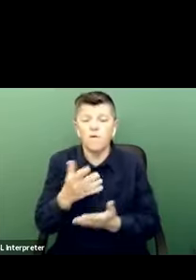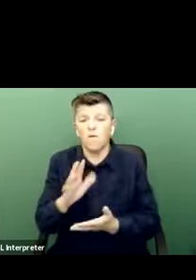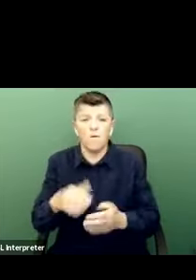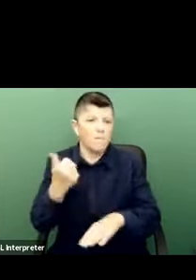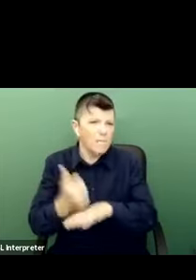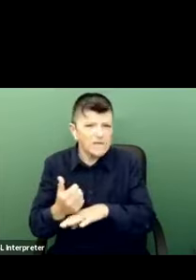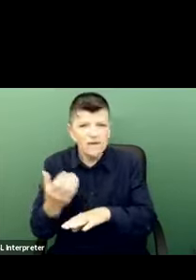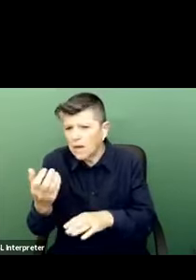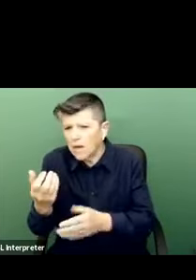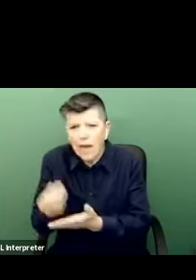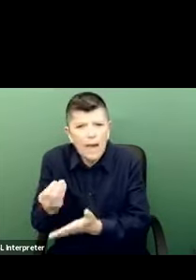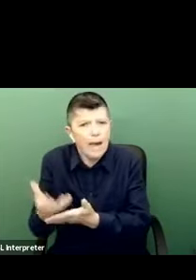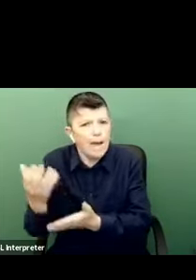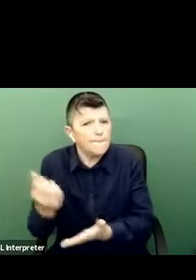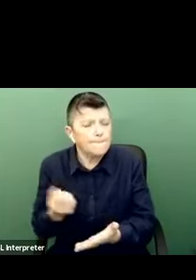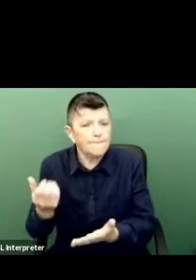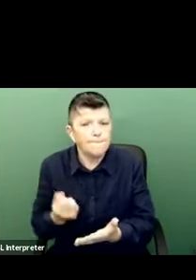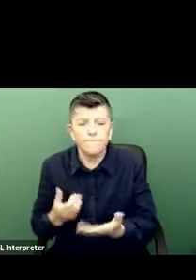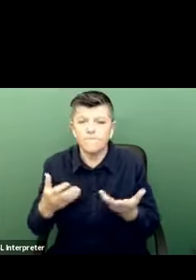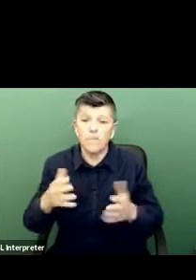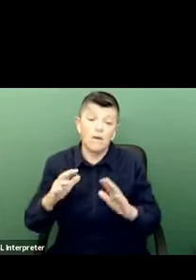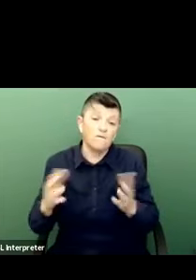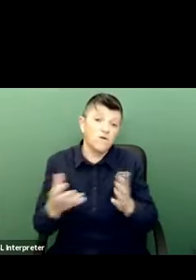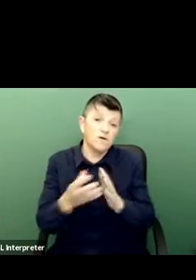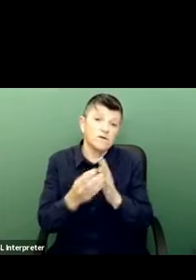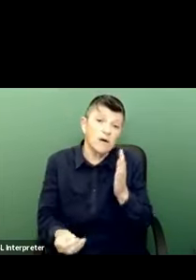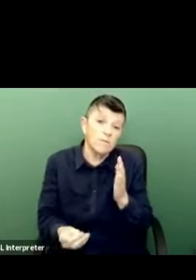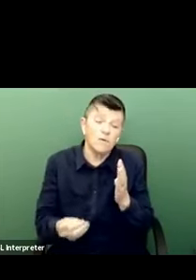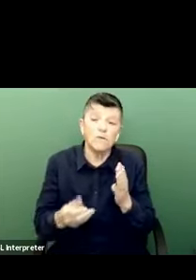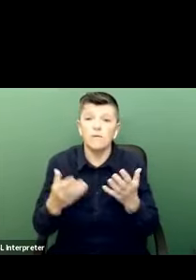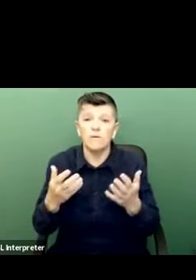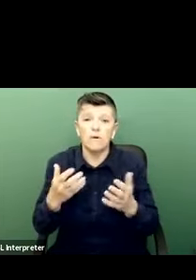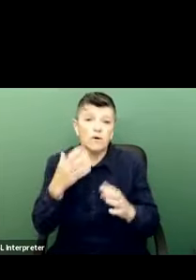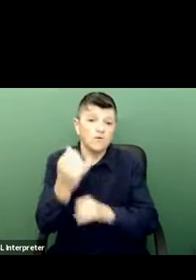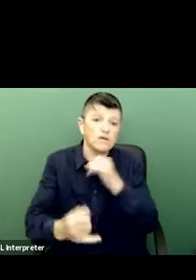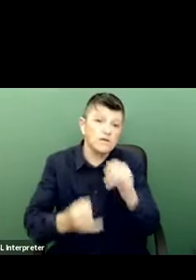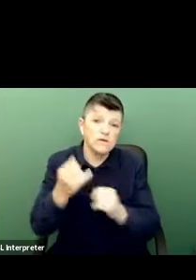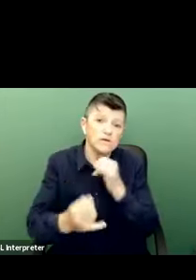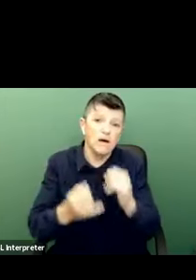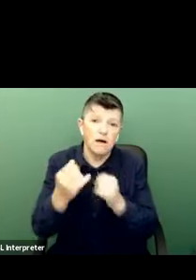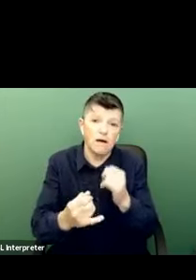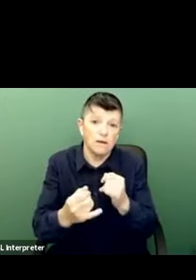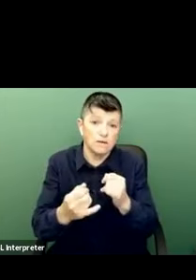rights at all but what can be called more or ethical demands